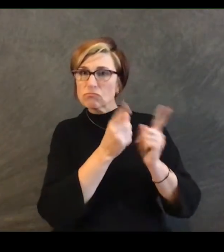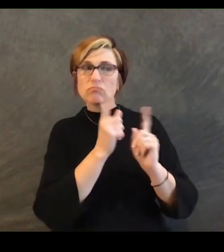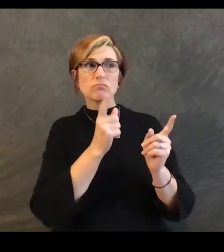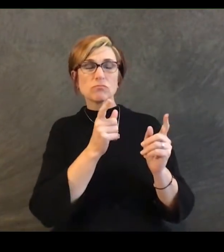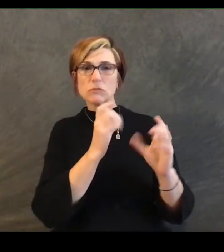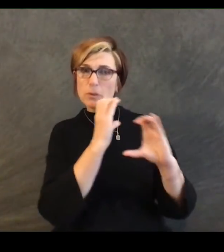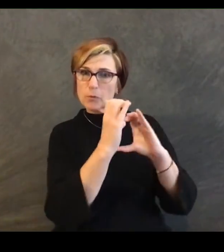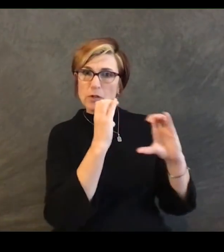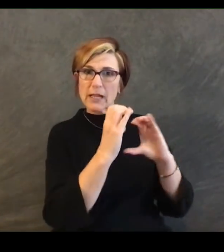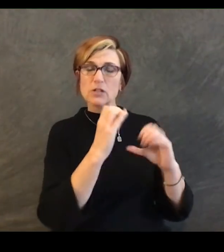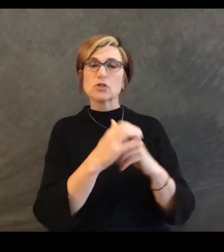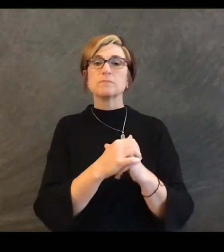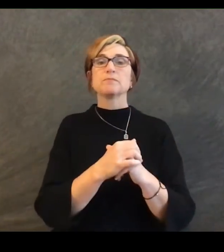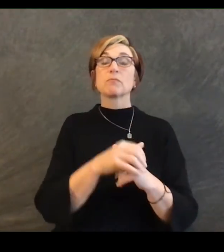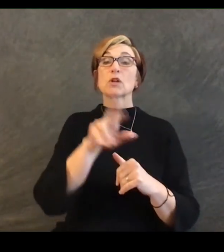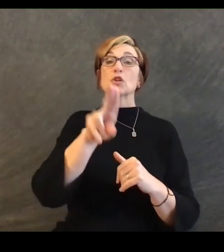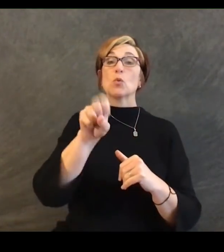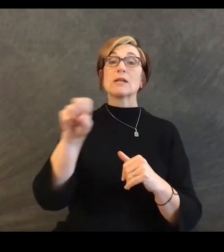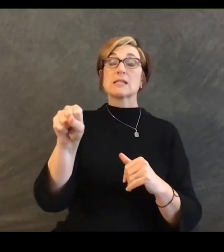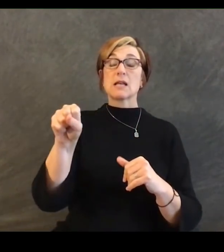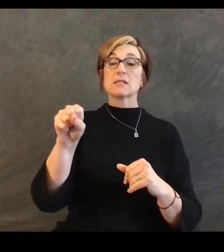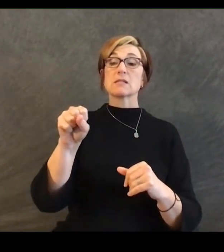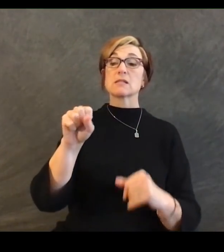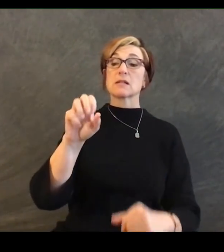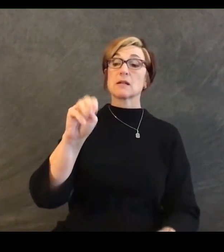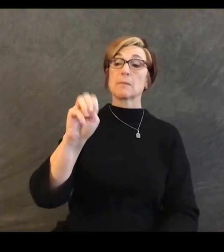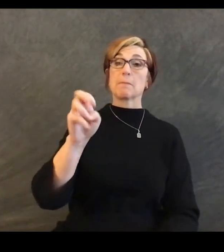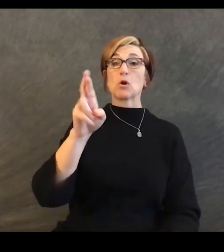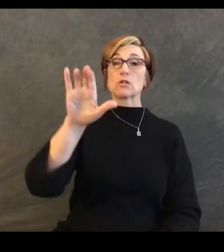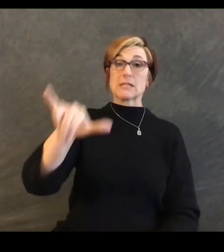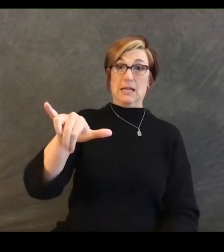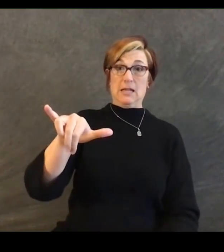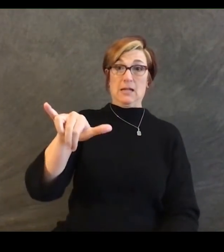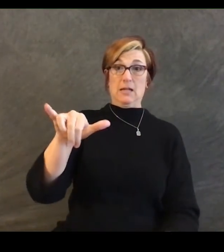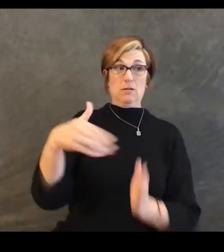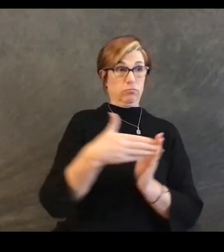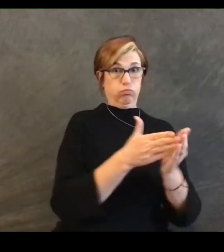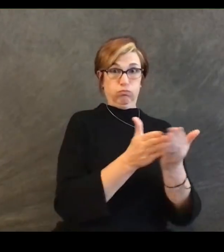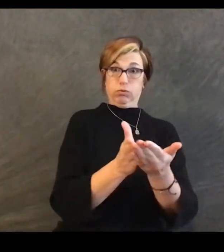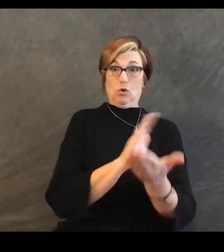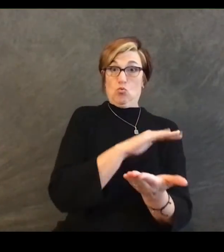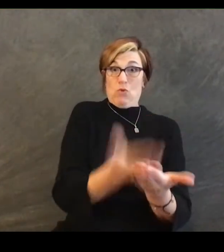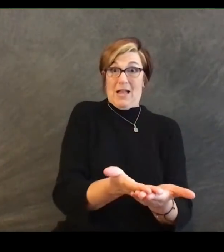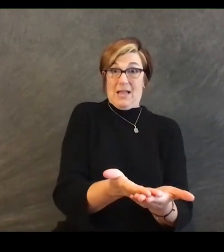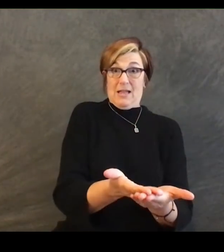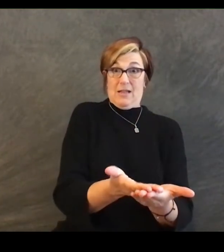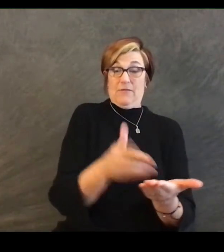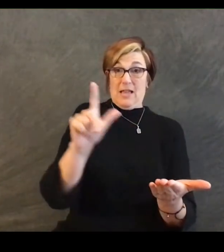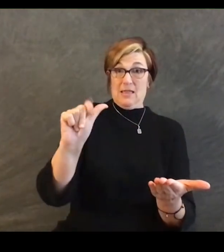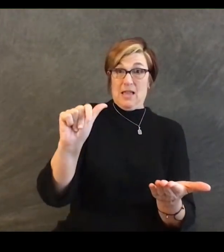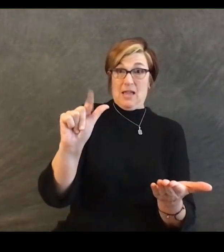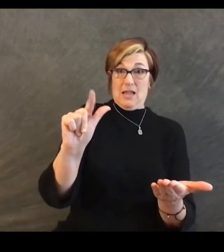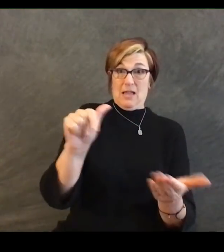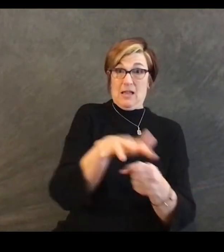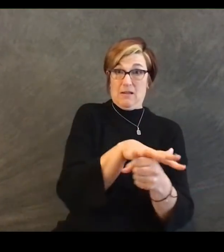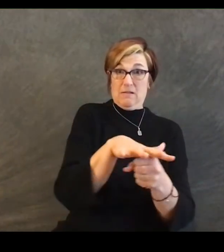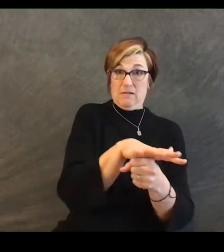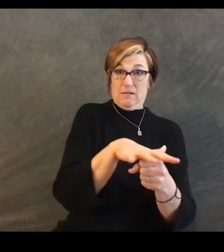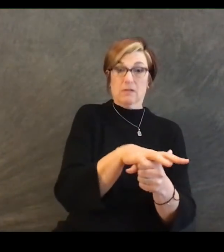hospital ship is now operational it's in Los Angeles and receiving patients and